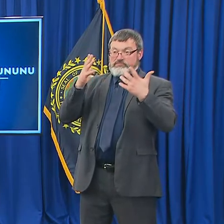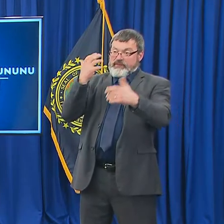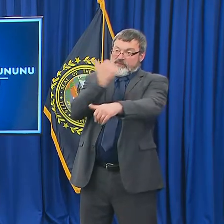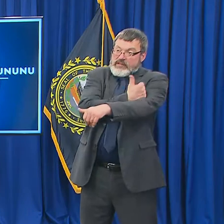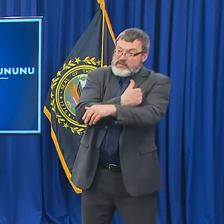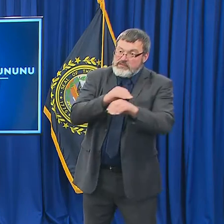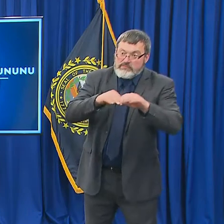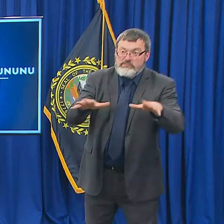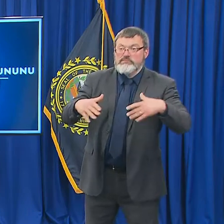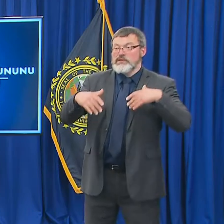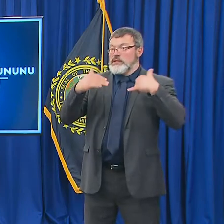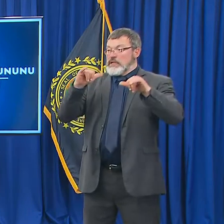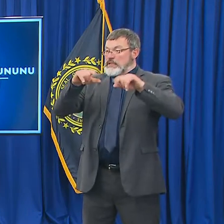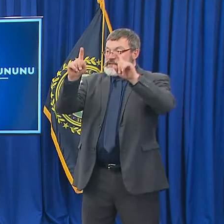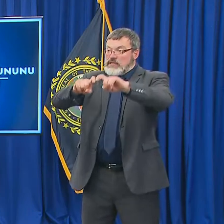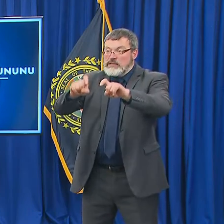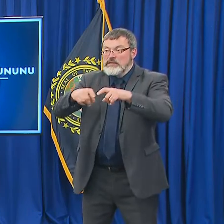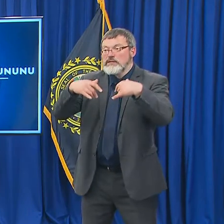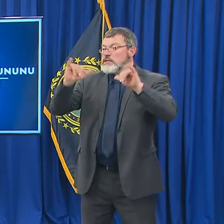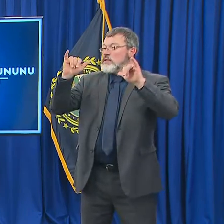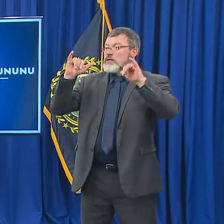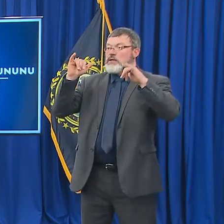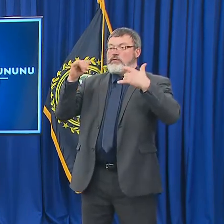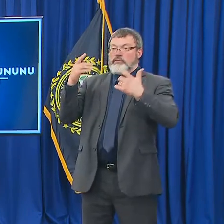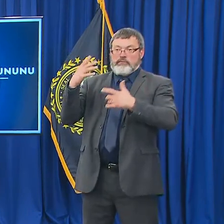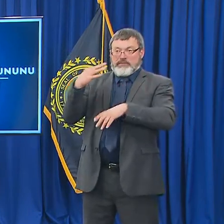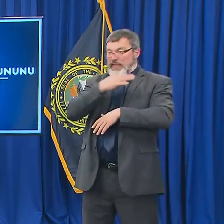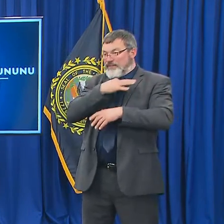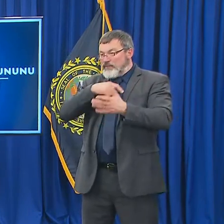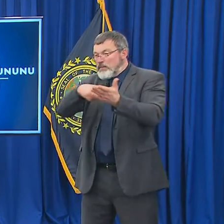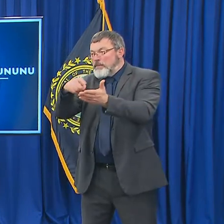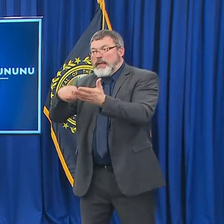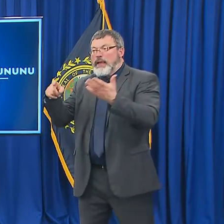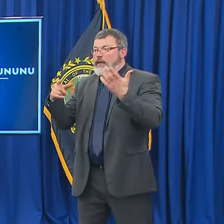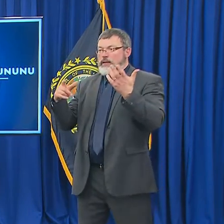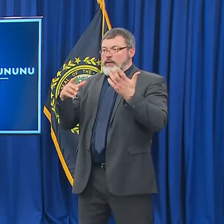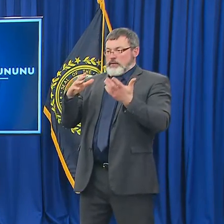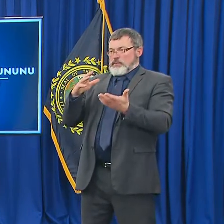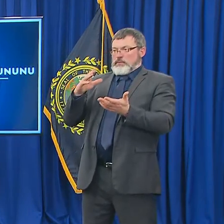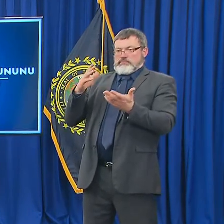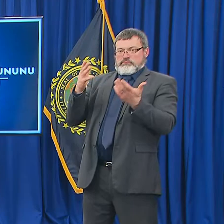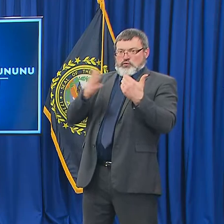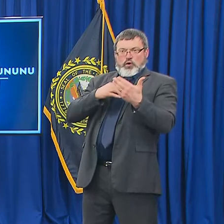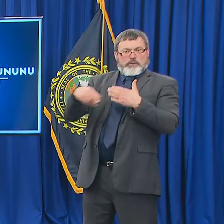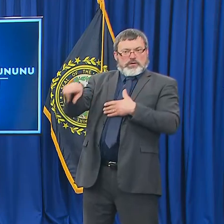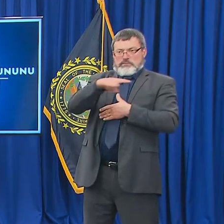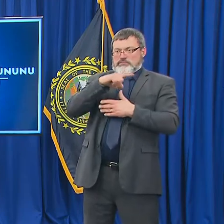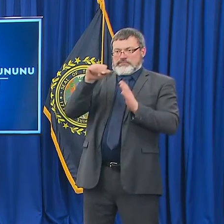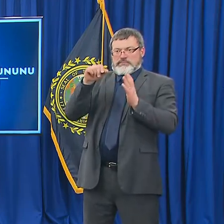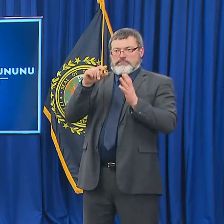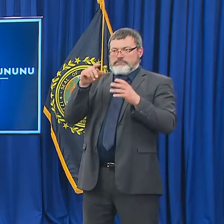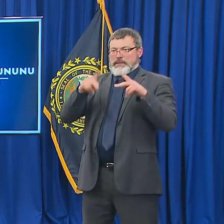Others might disagree with that. I don't think Congress and the federal Congress is actually going to kind of do anything before then. But in the new session. My heart.